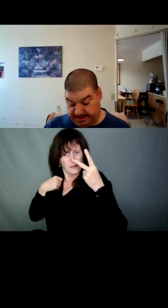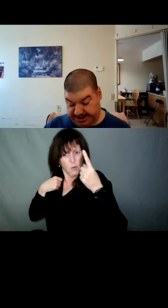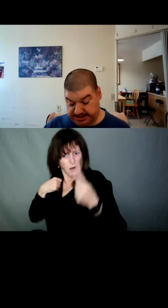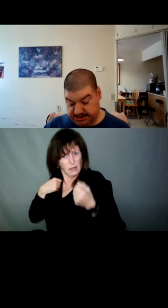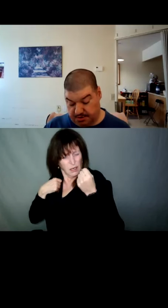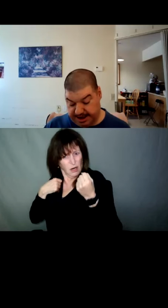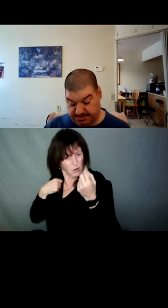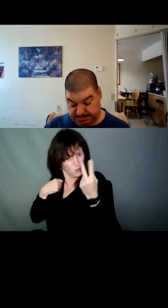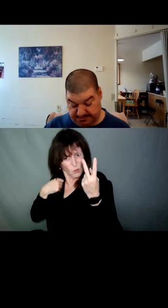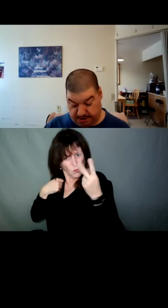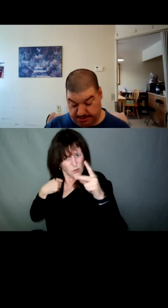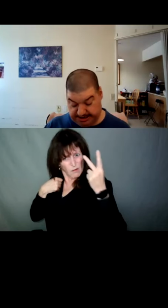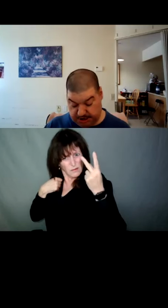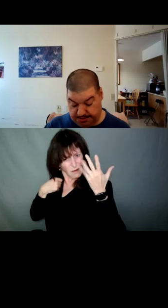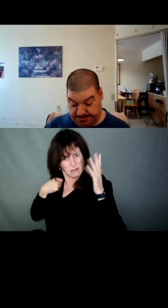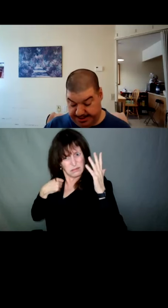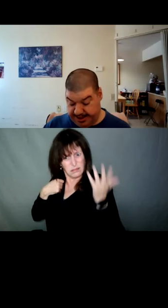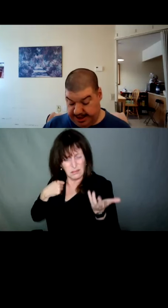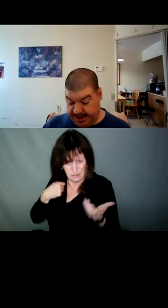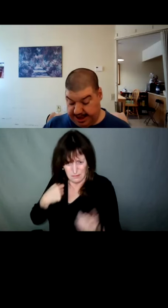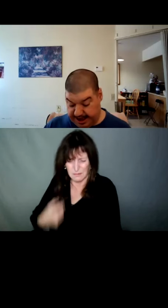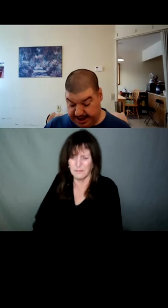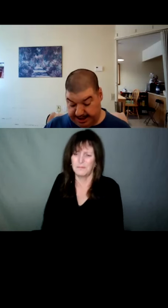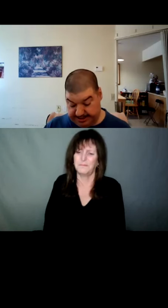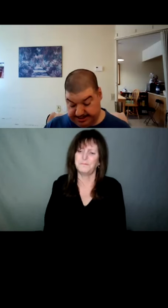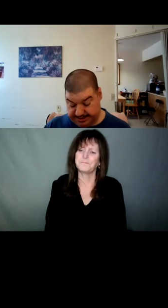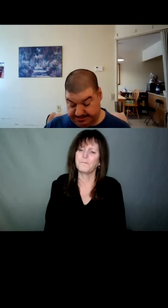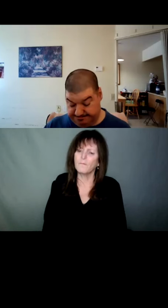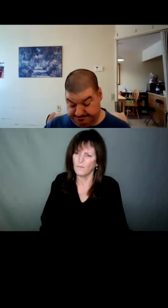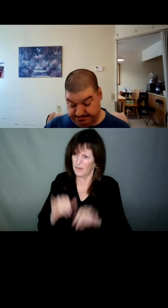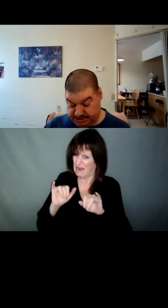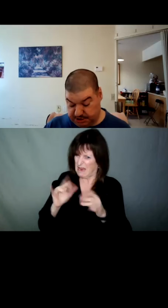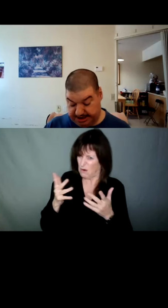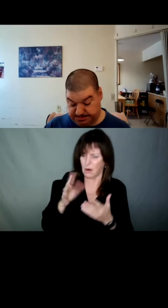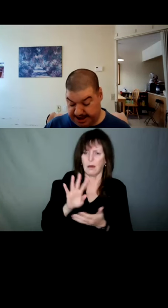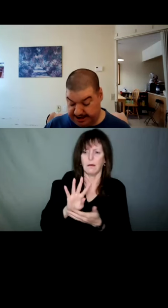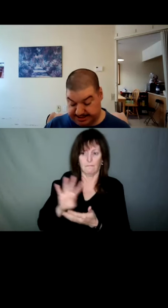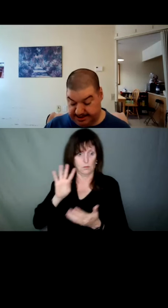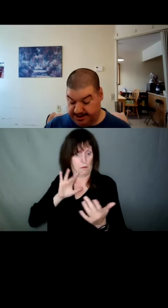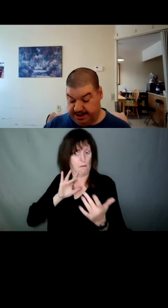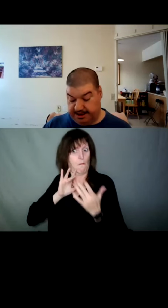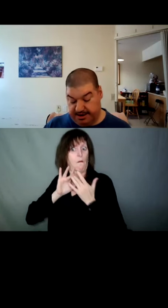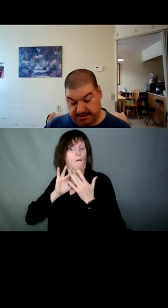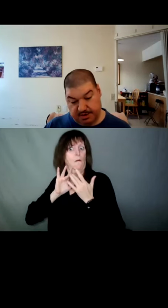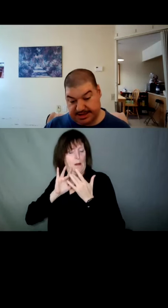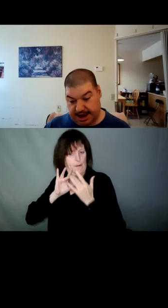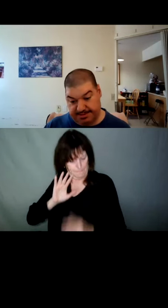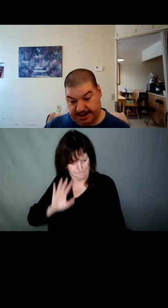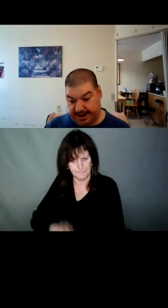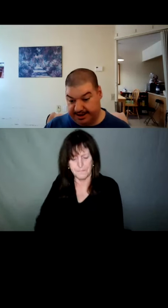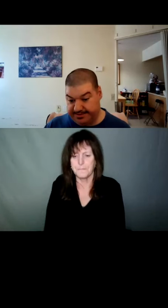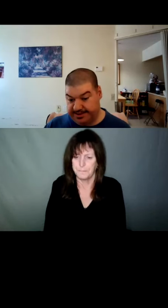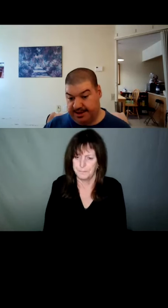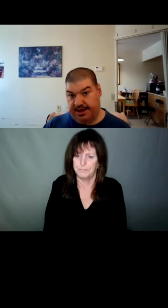have not been outside of my house only last in that white twice in the last year .